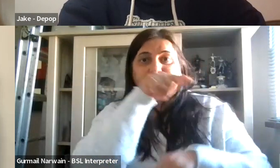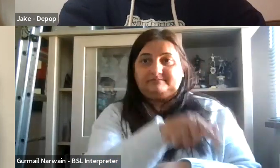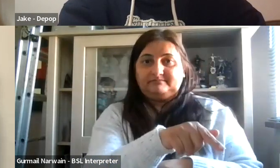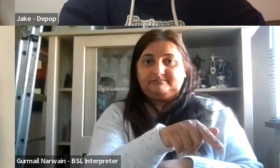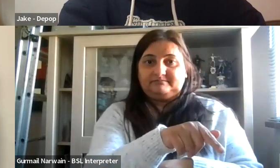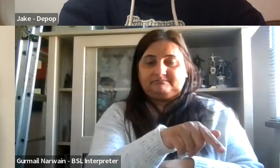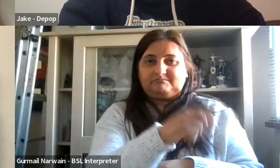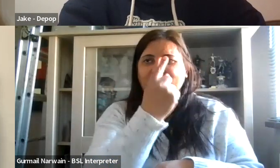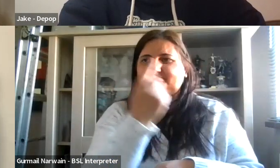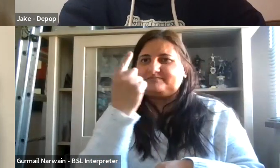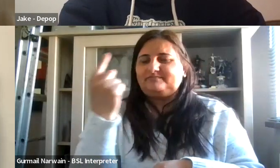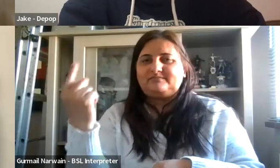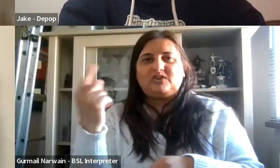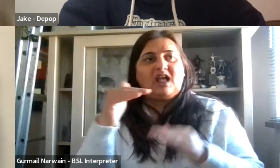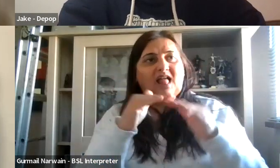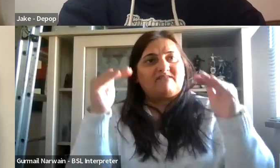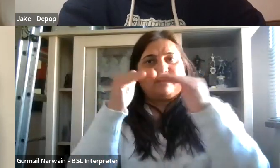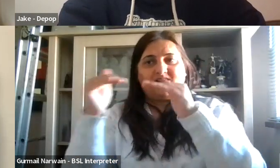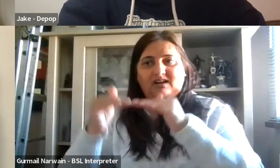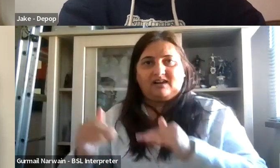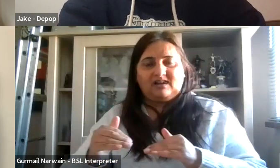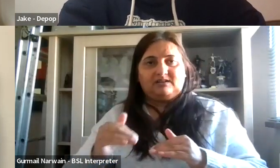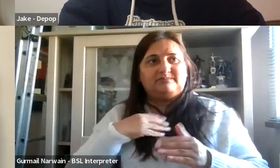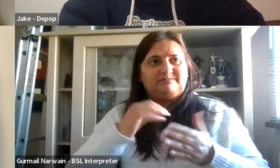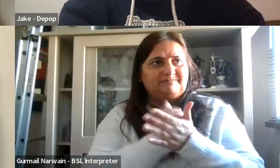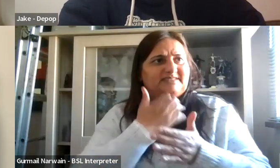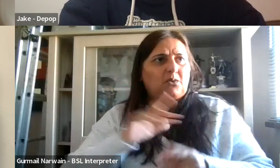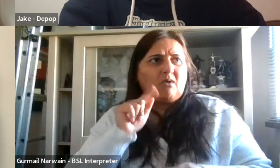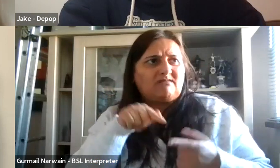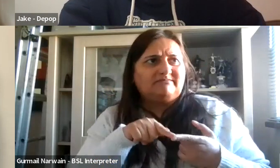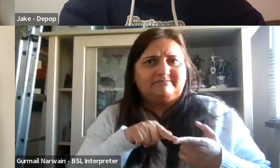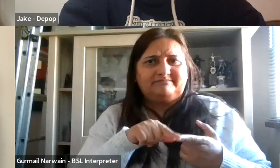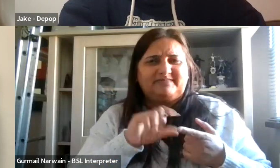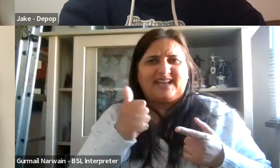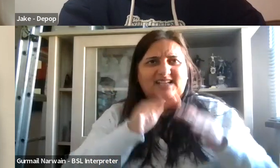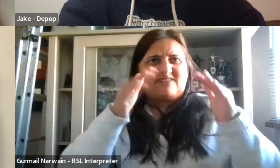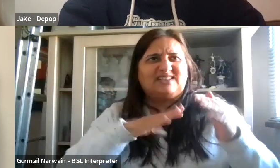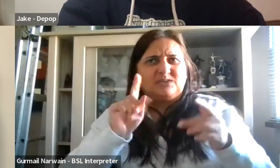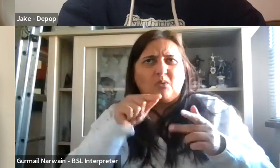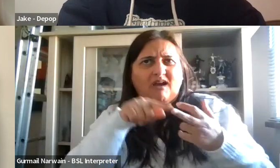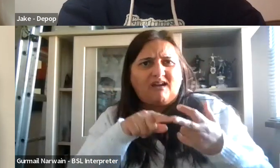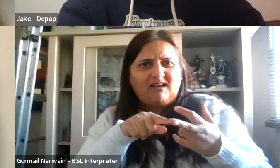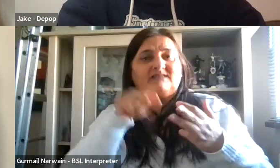So again at each level, what are the skills I need what the skills I need for the next level, and so on. level, what are the skills I need for the flex level and so on.